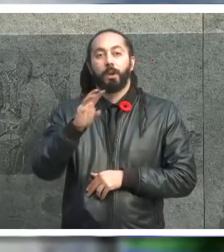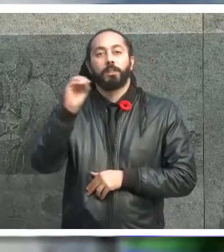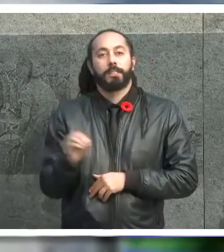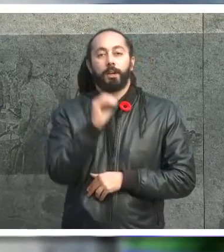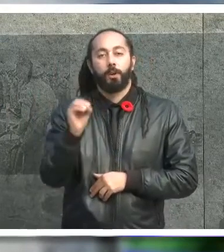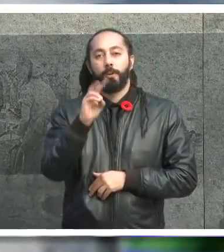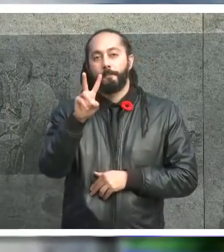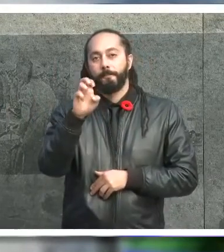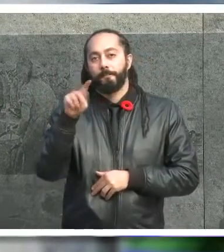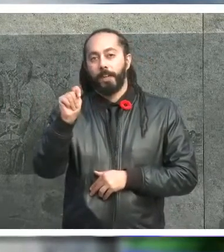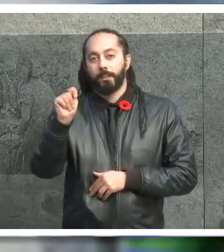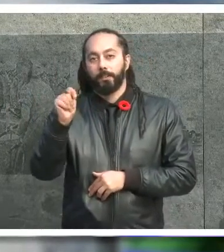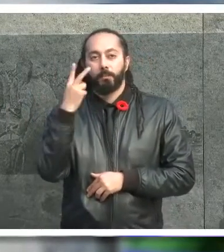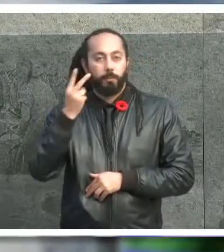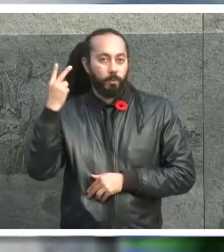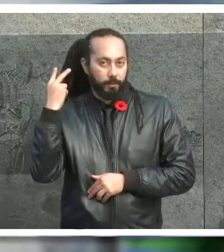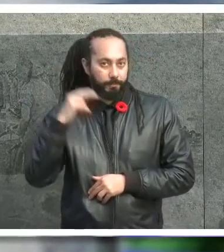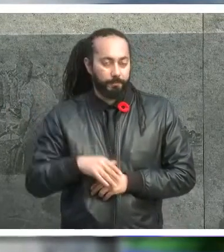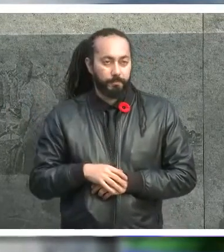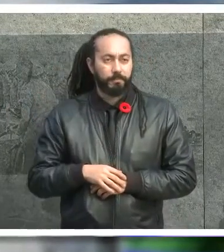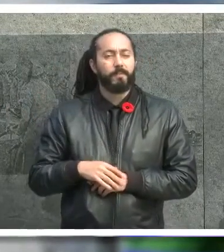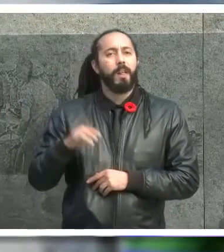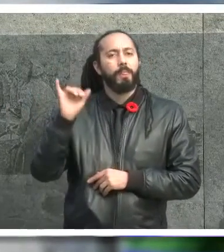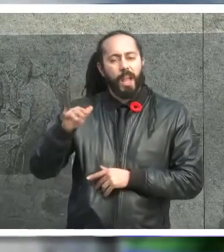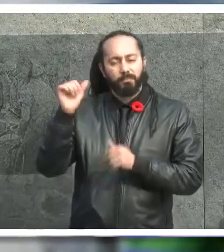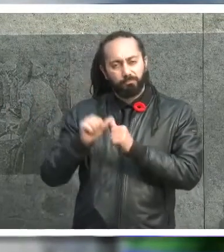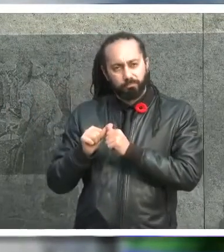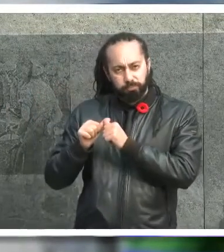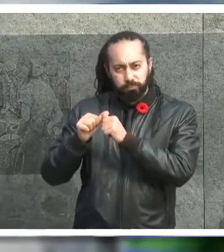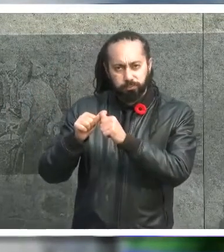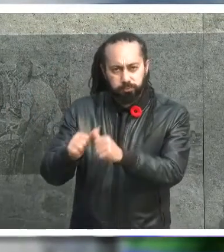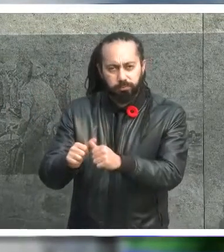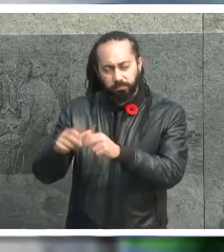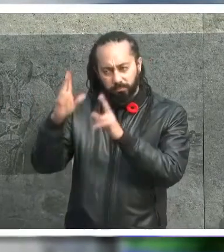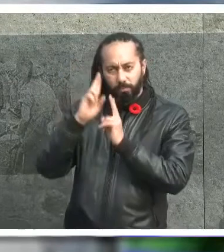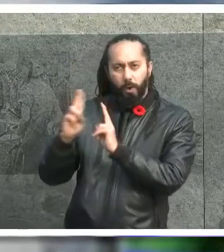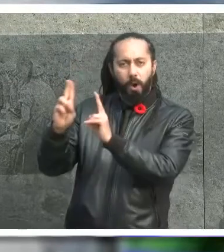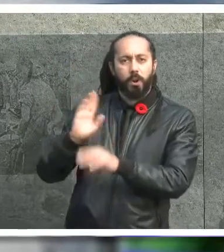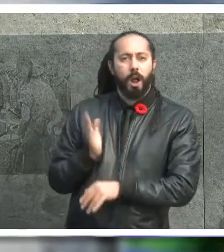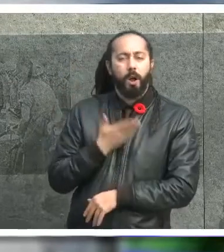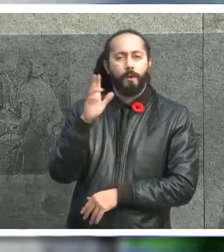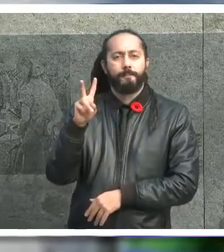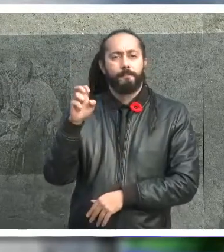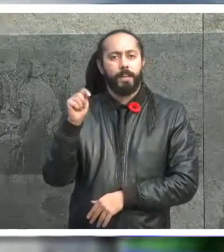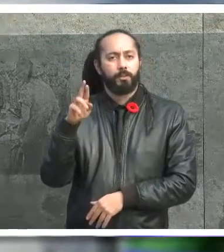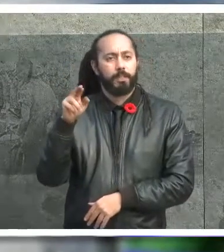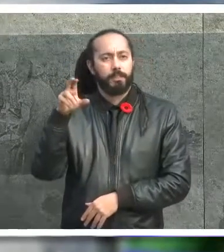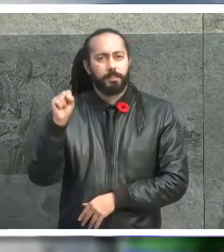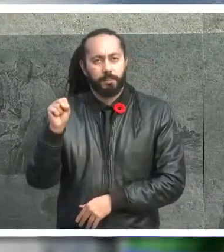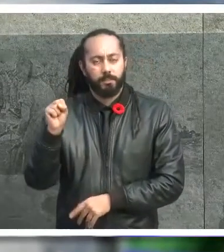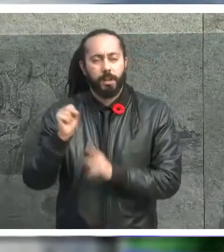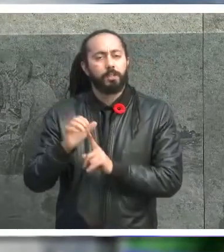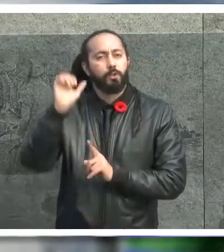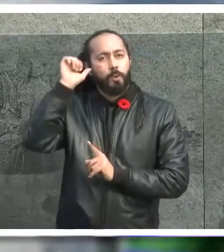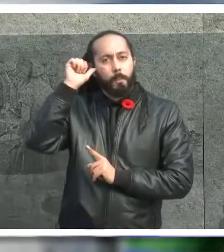building 2006. This powerful structure is a lasting tribute to our veterans. Is serves as a continual reminder